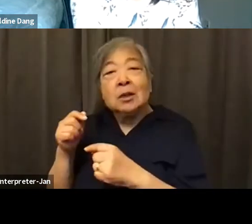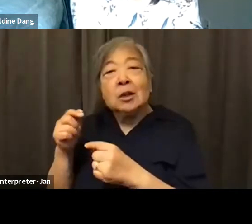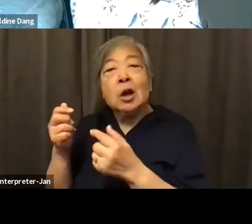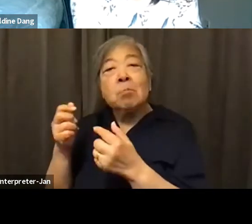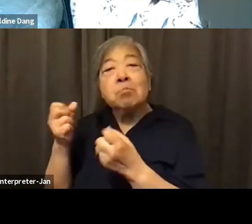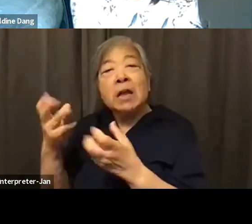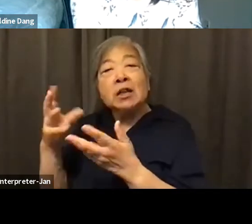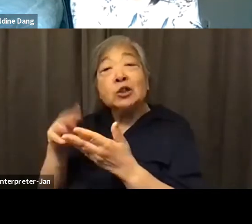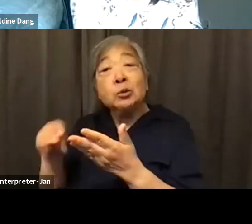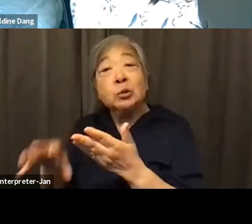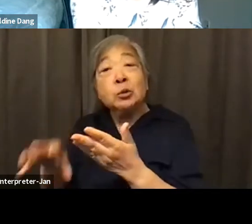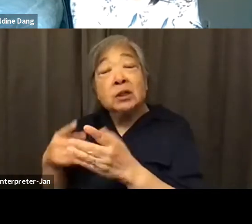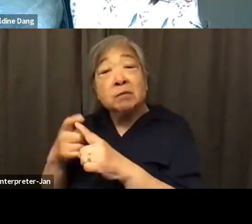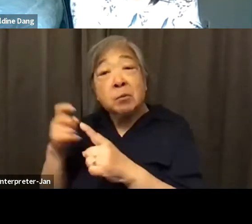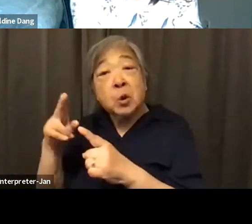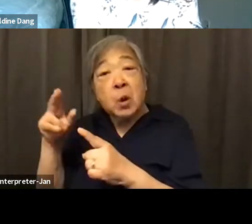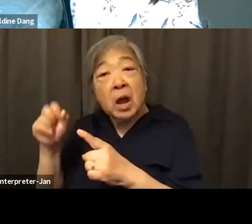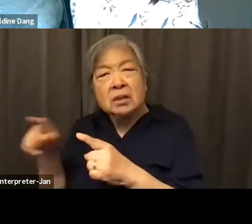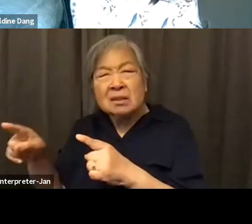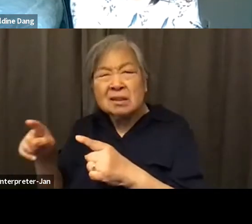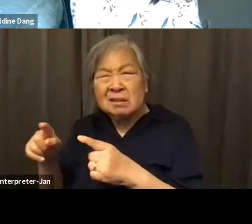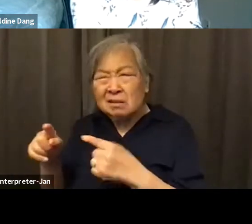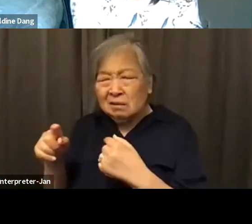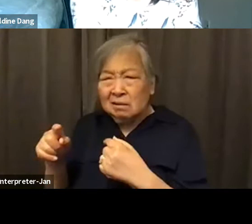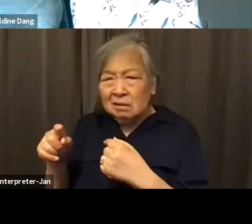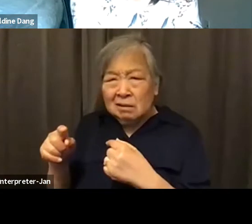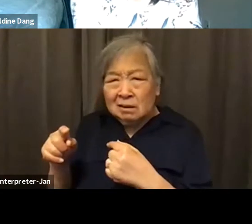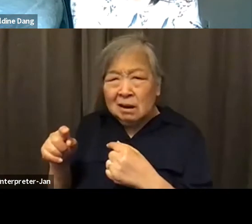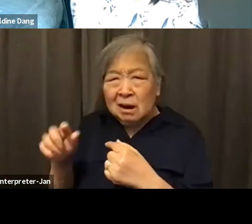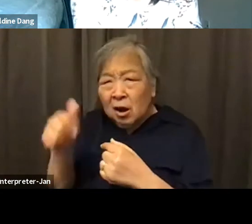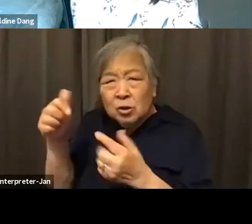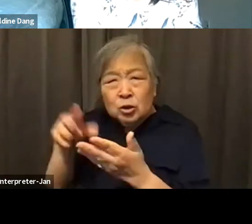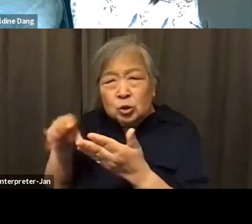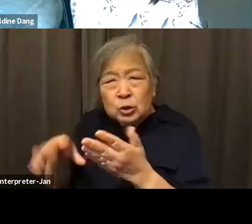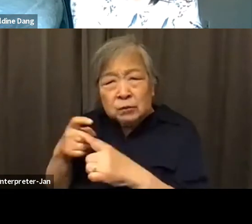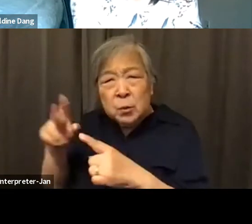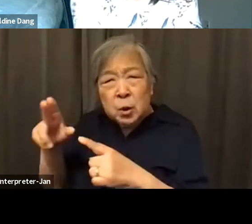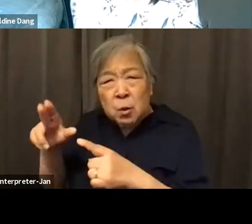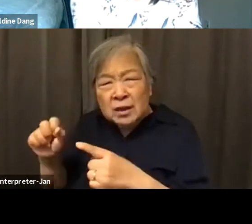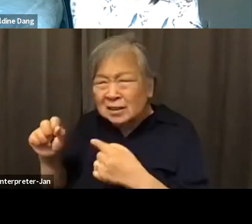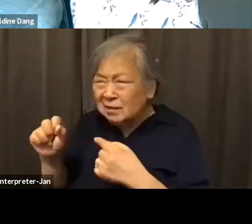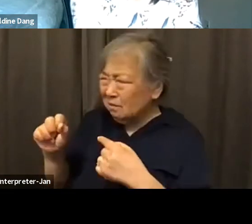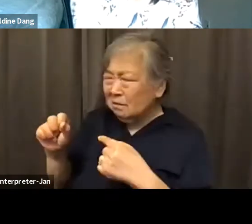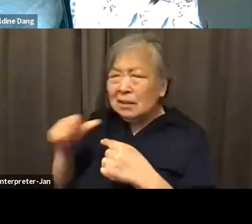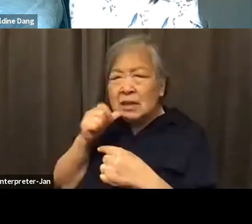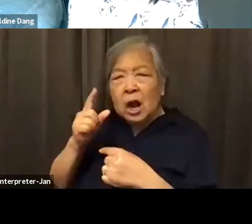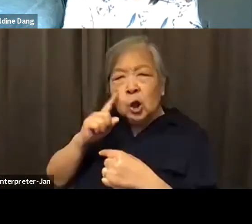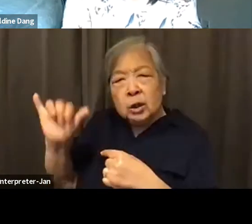were, didn't look like me and so that was also really interesting to think about because